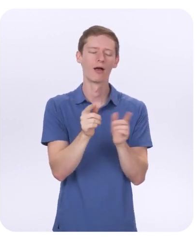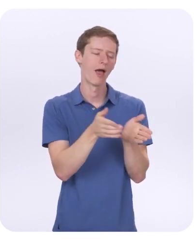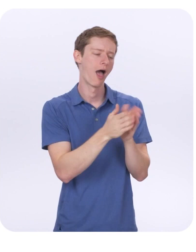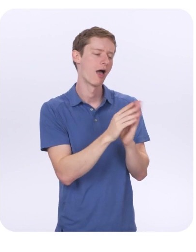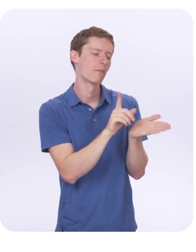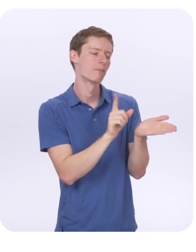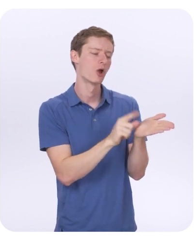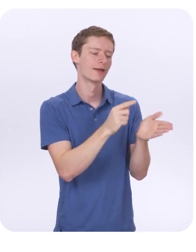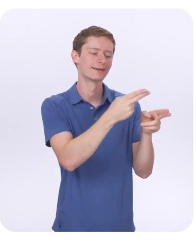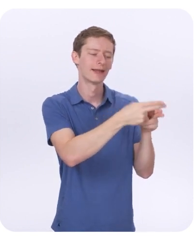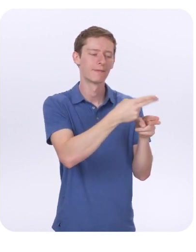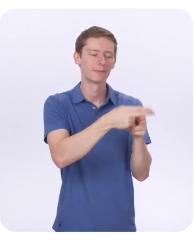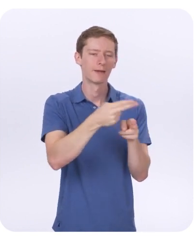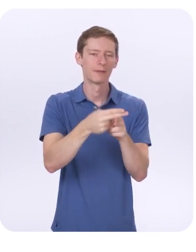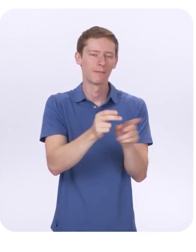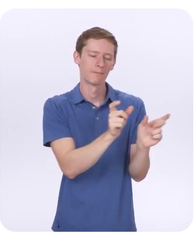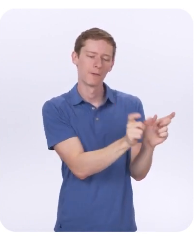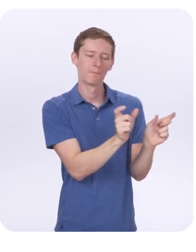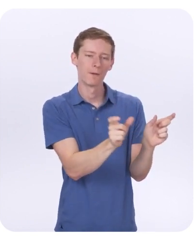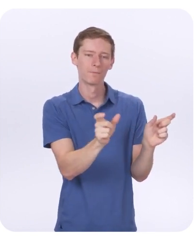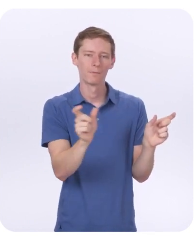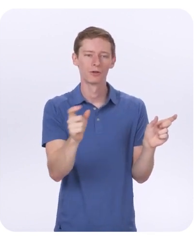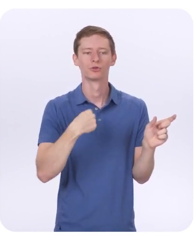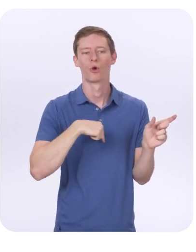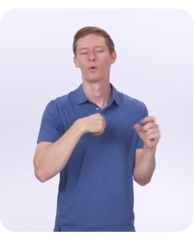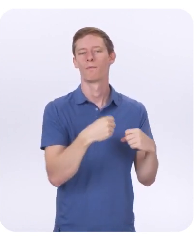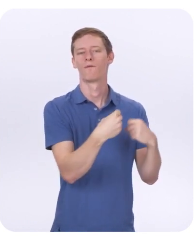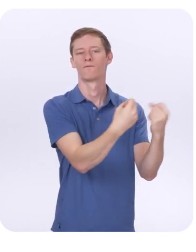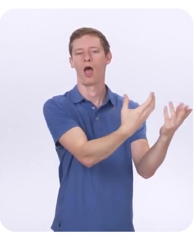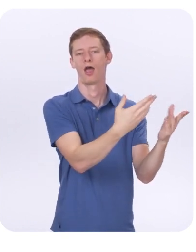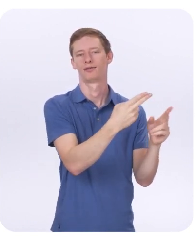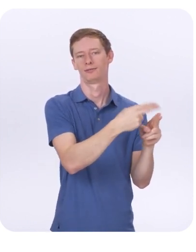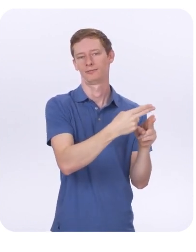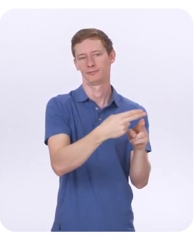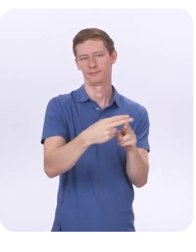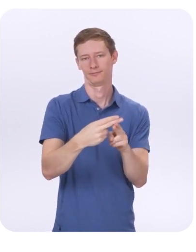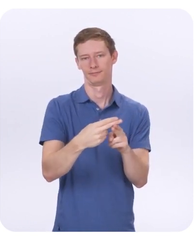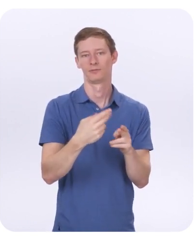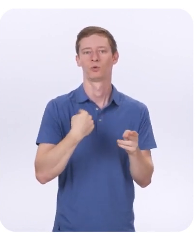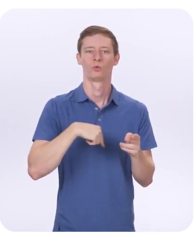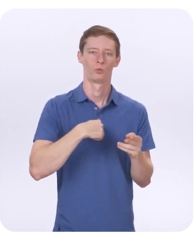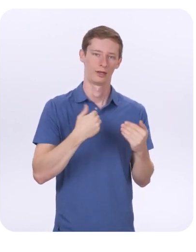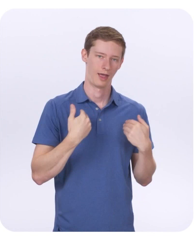and add them as a command so that Code Llama can access it